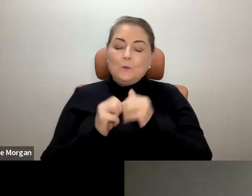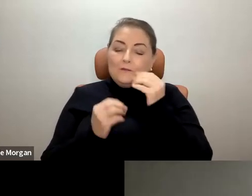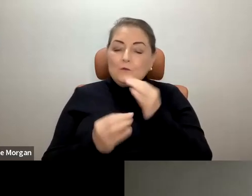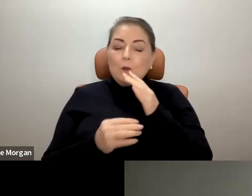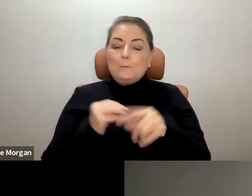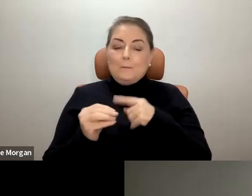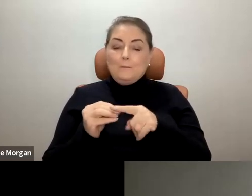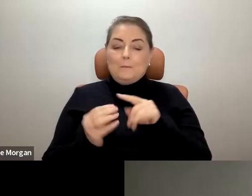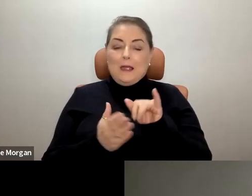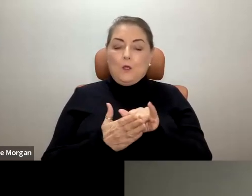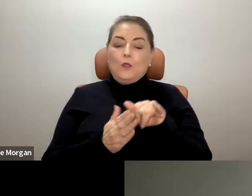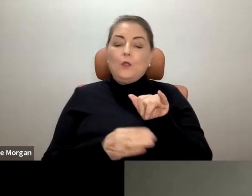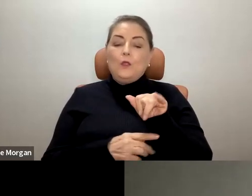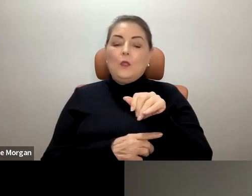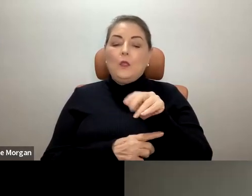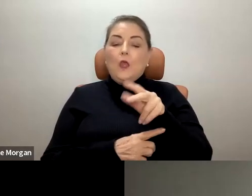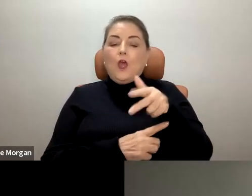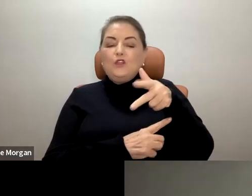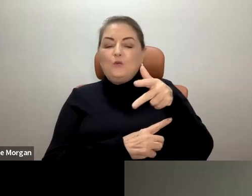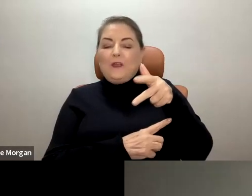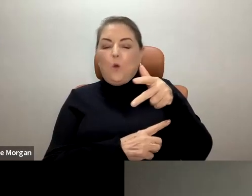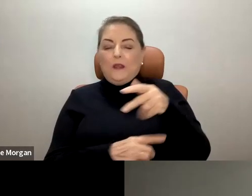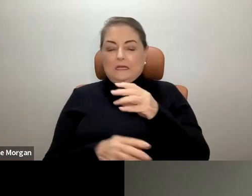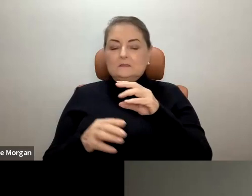the recordings. We just need the time to make sure everything's